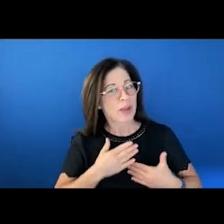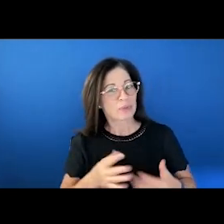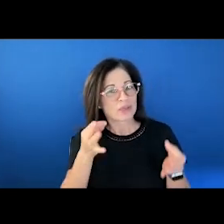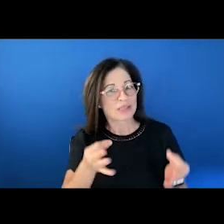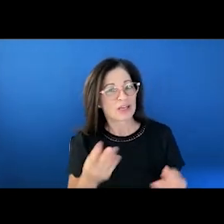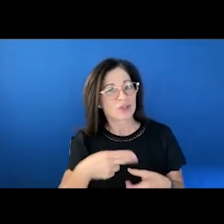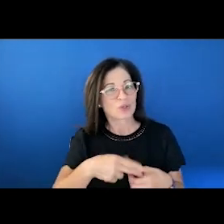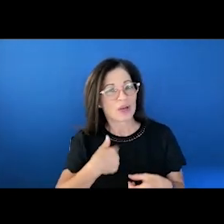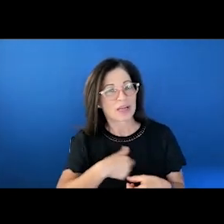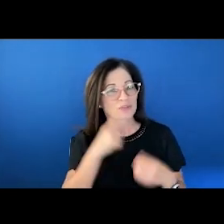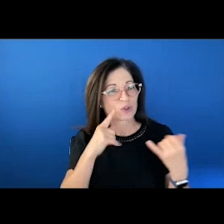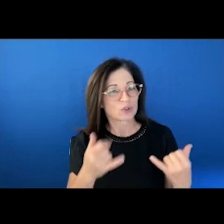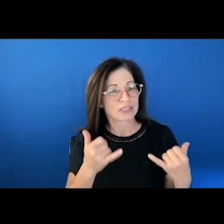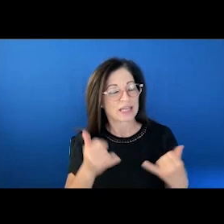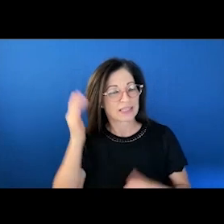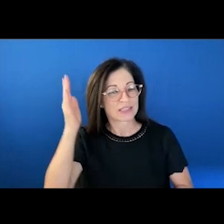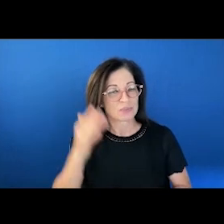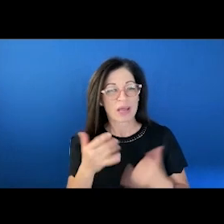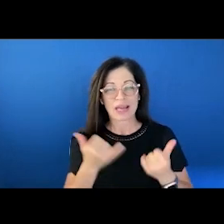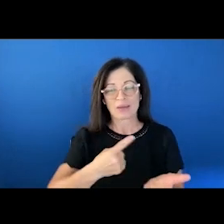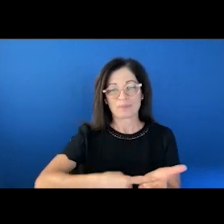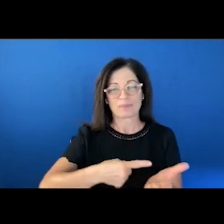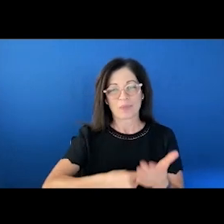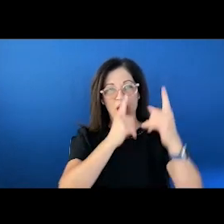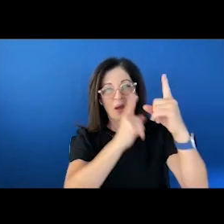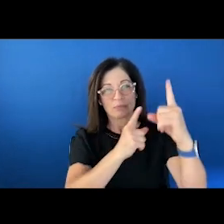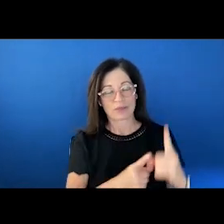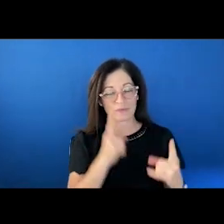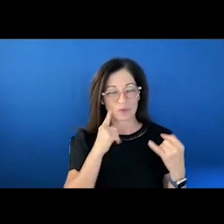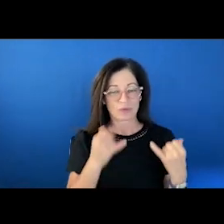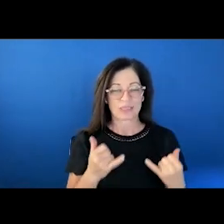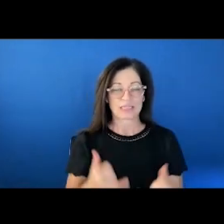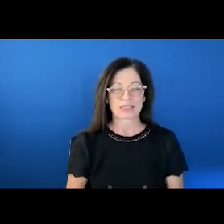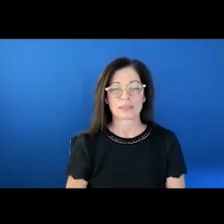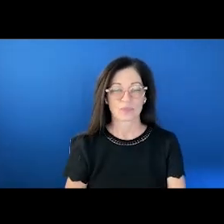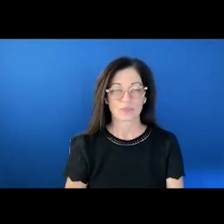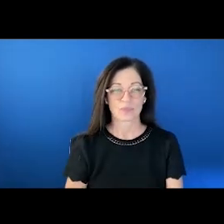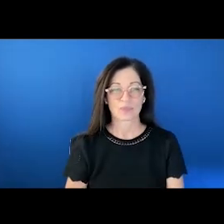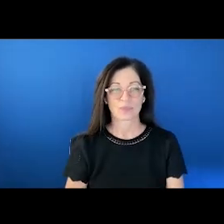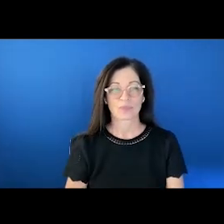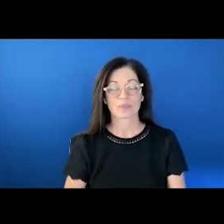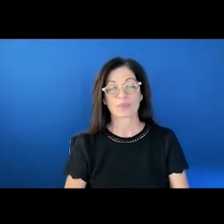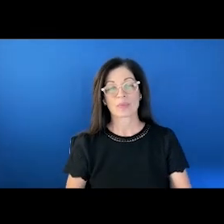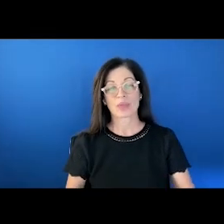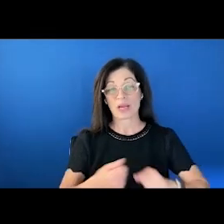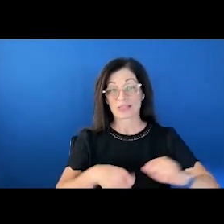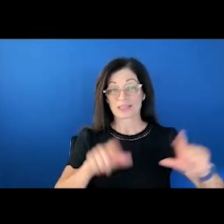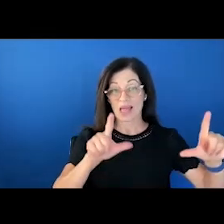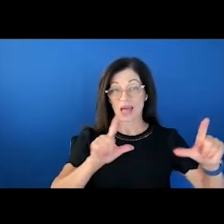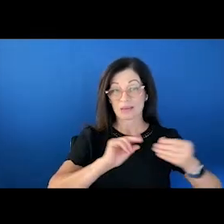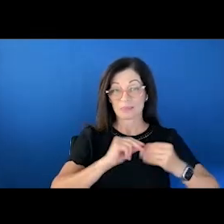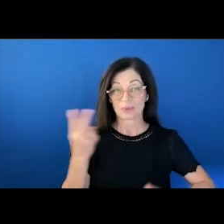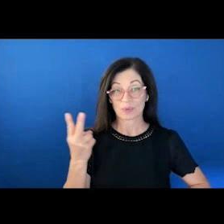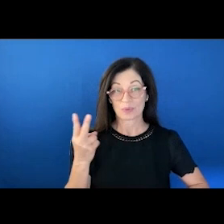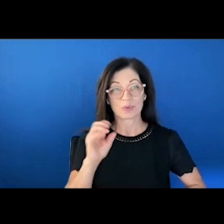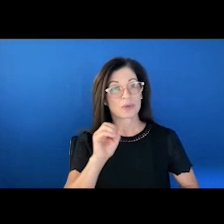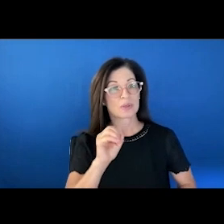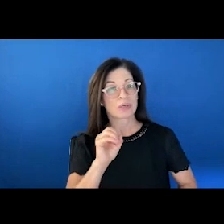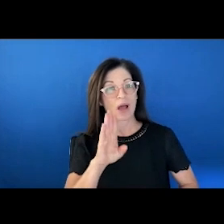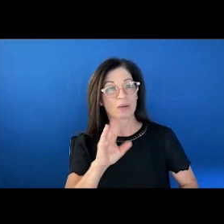session. Let’s get into the objectives. Slide 2, Objectives.